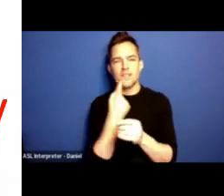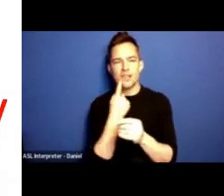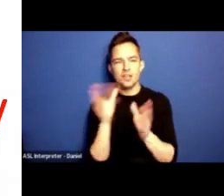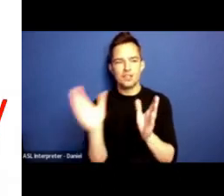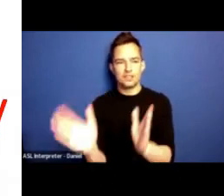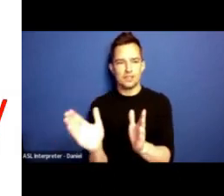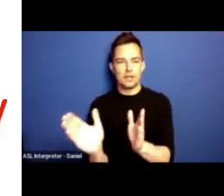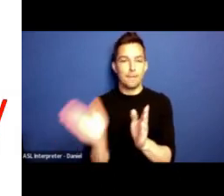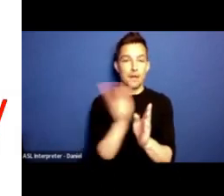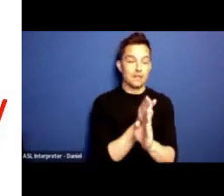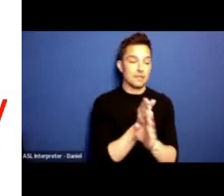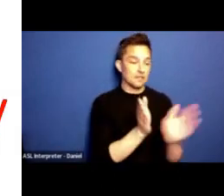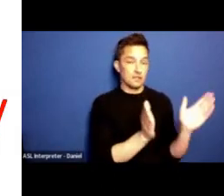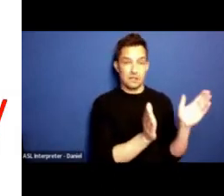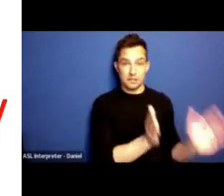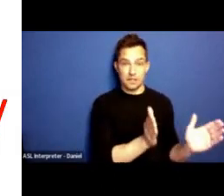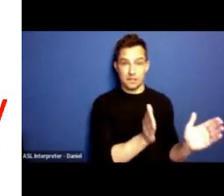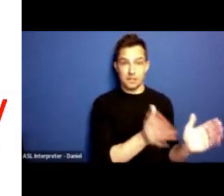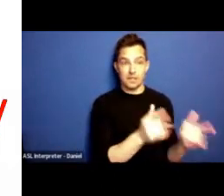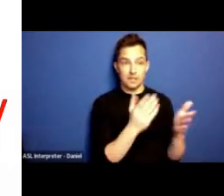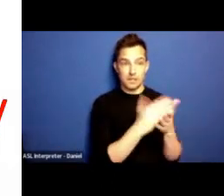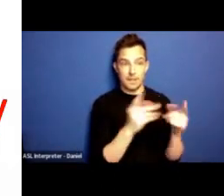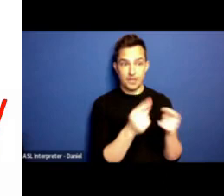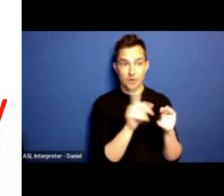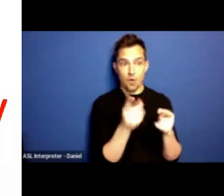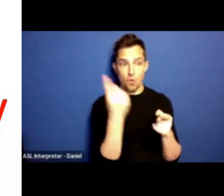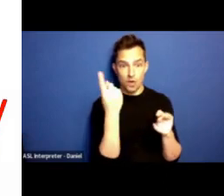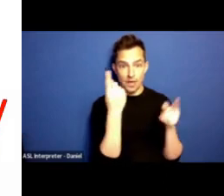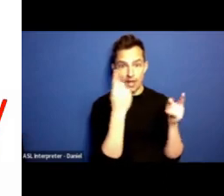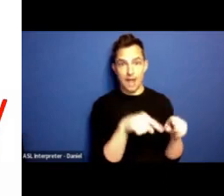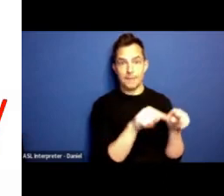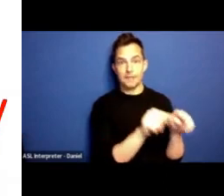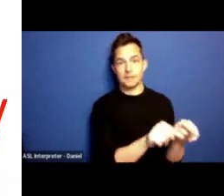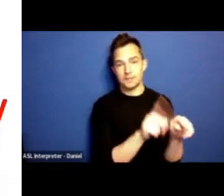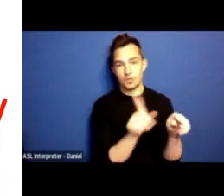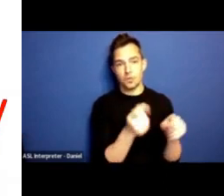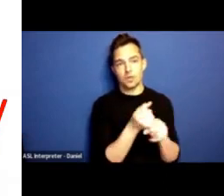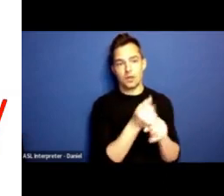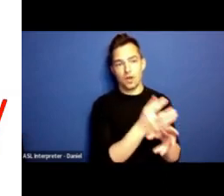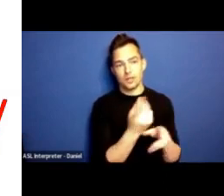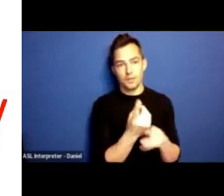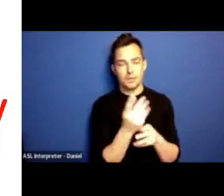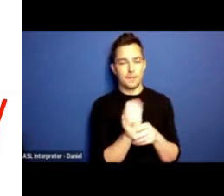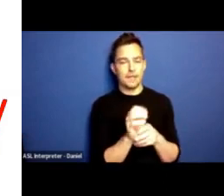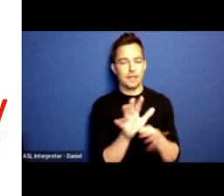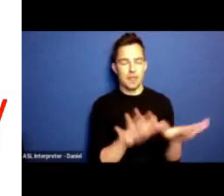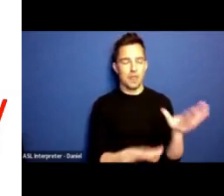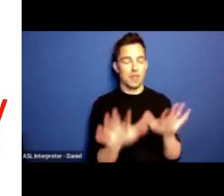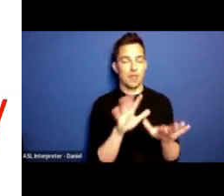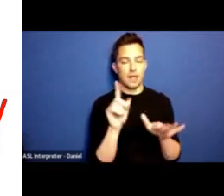not capturing some of the injuries that only occurred, or only cause someone to be dazed or confused, or have a gap in